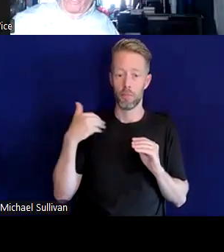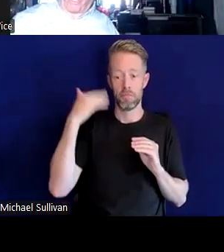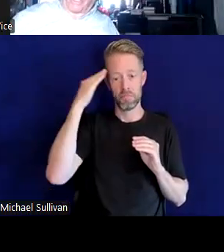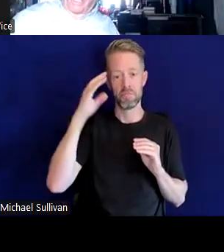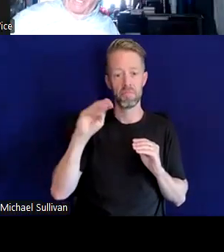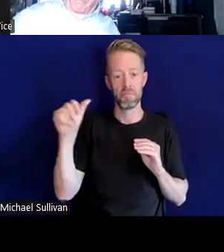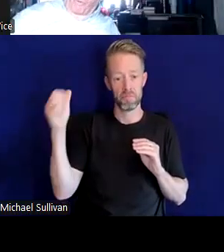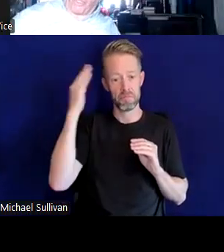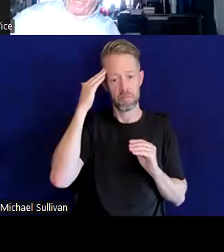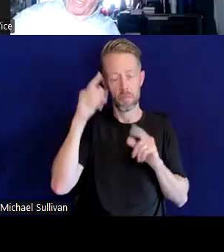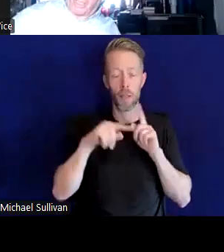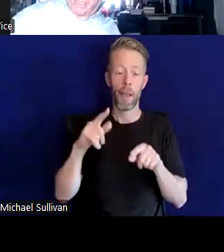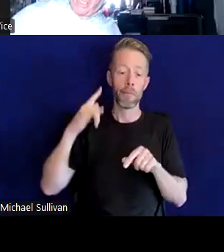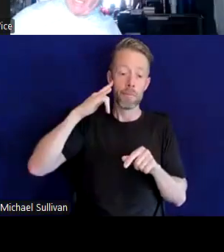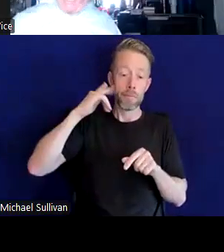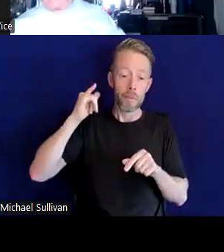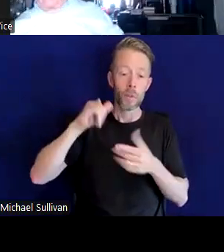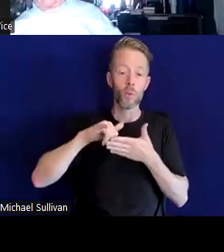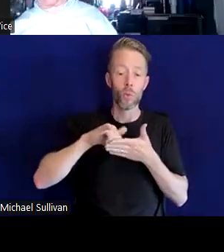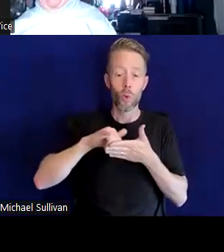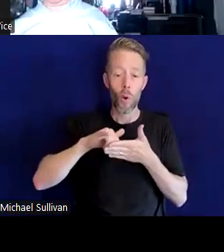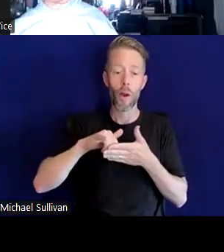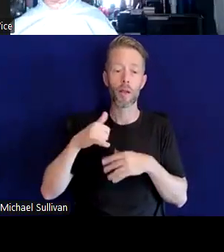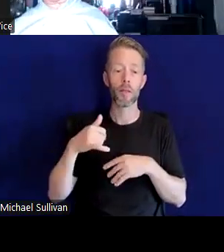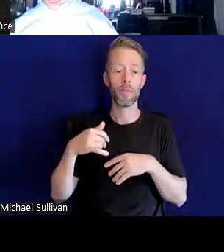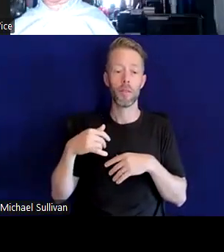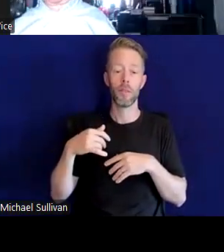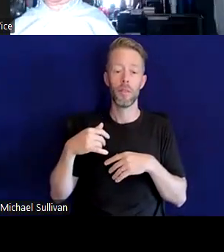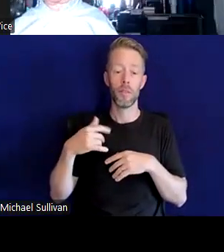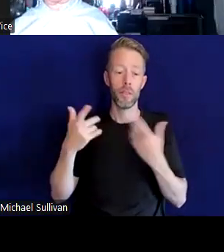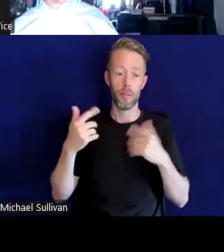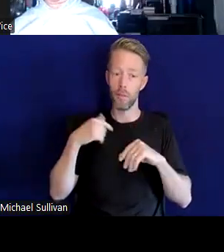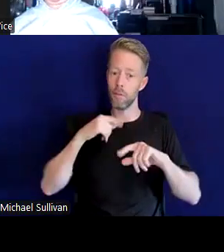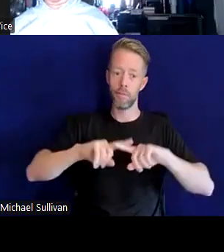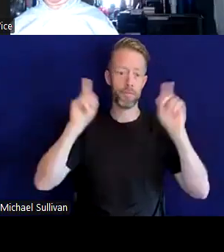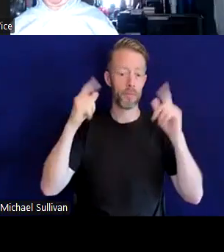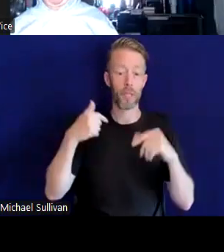mass mass, but they differ from New York and California, and I use personal care attendant